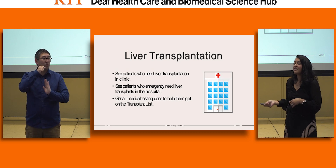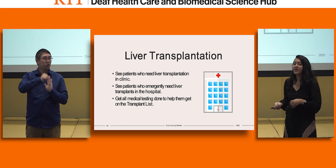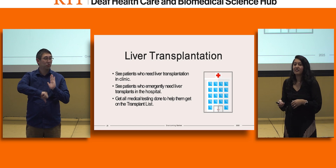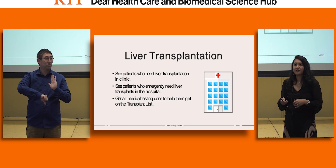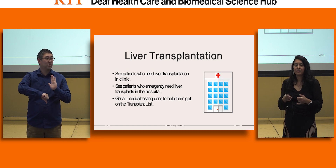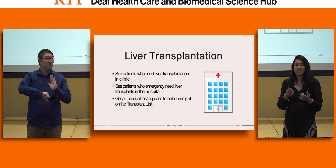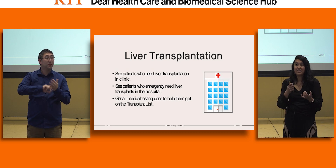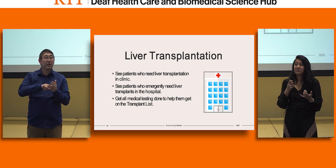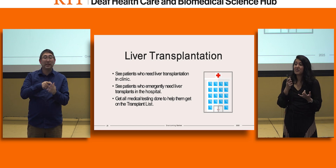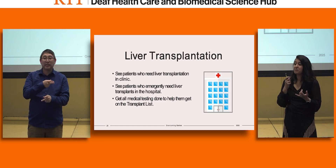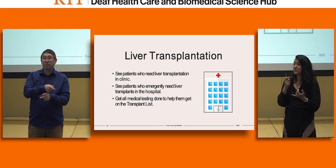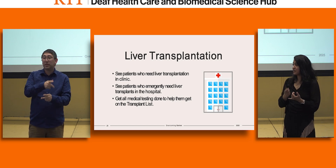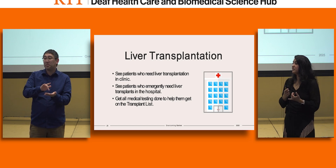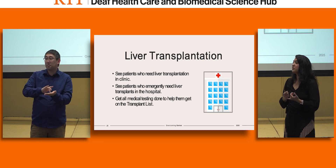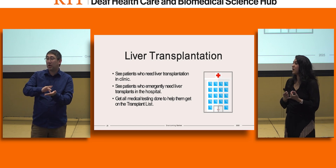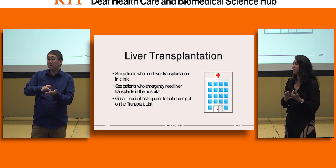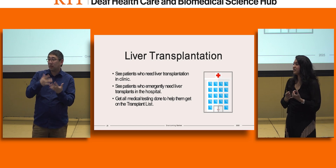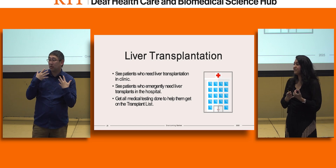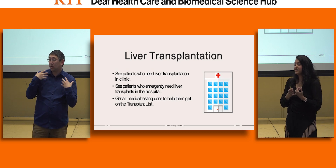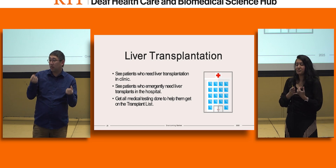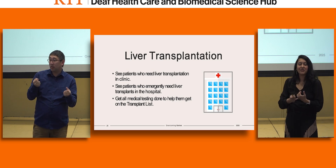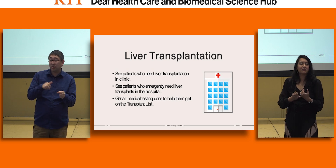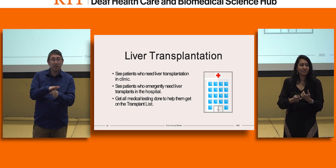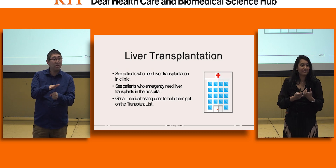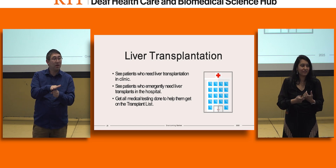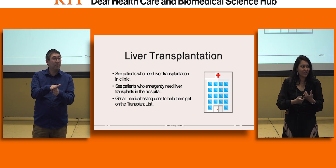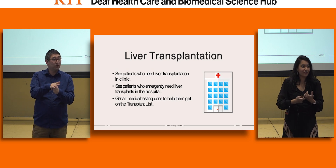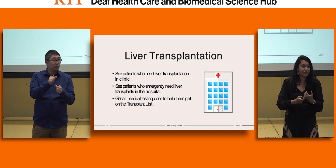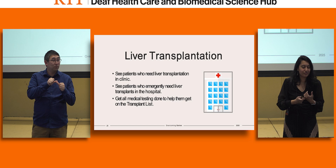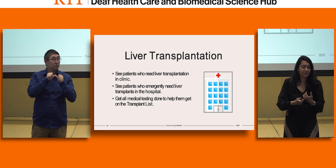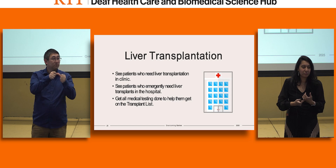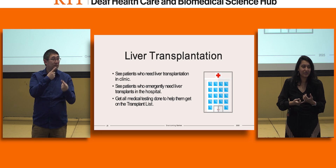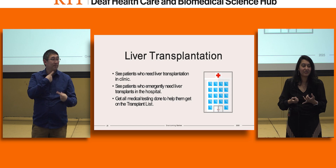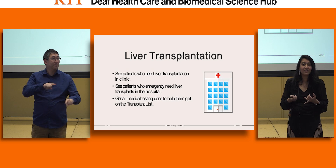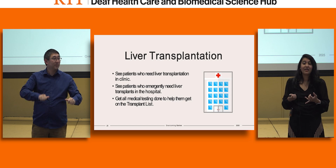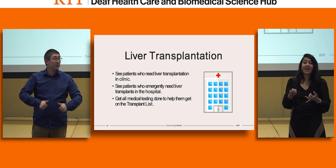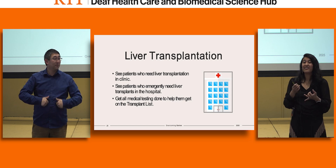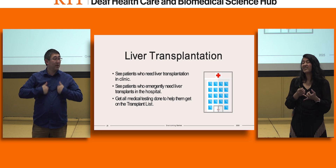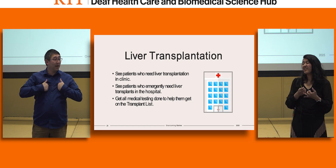And so, to keep them medically well enough to be able to survive to transplant and to get them